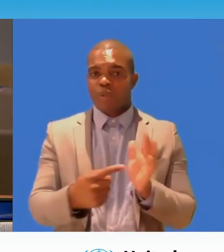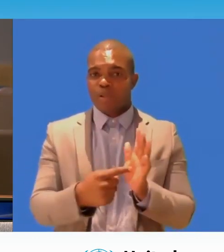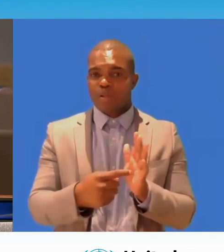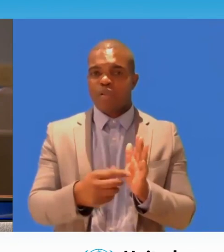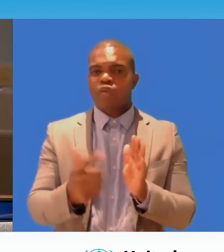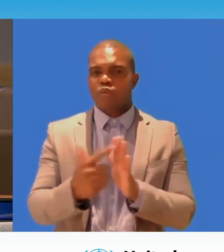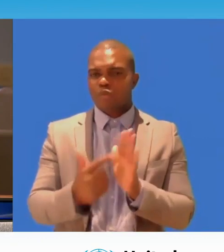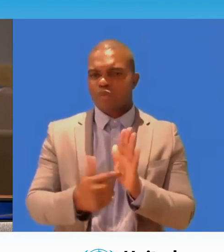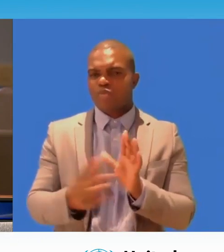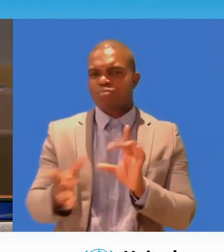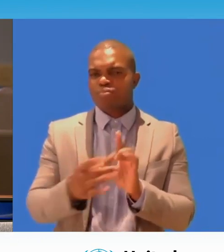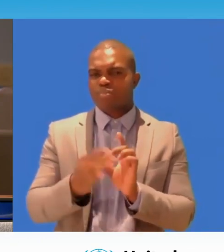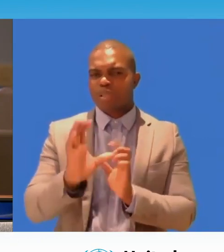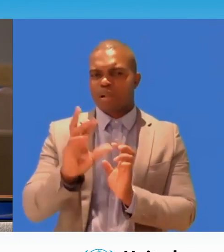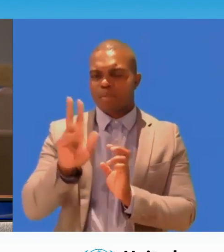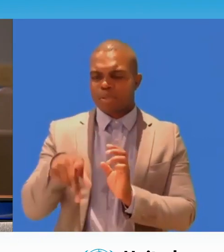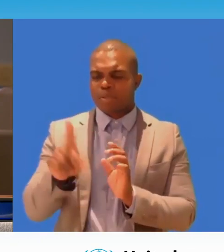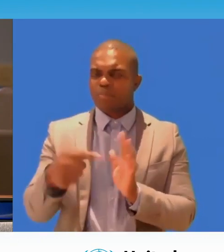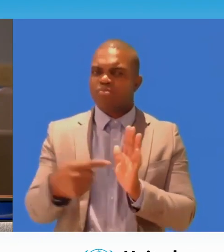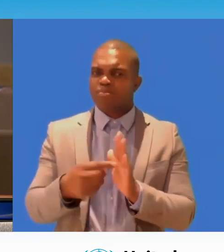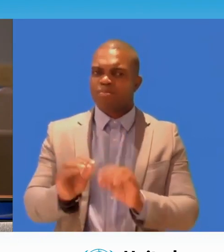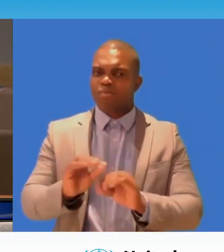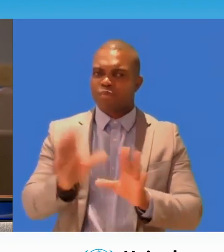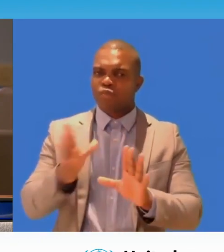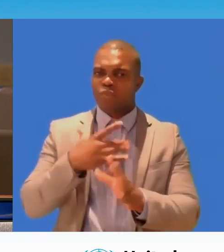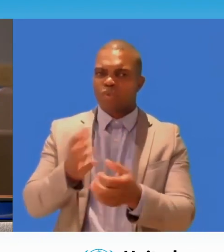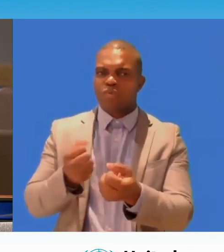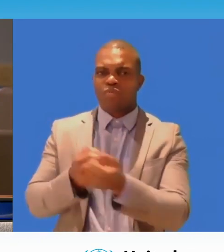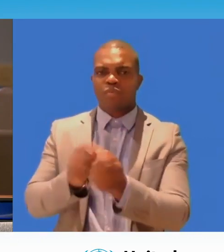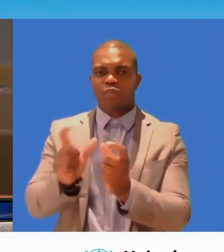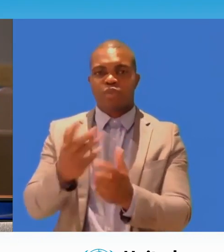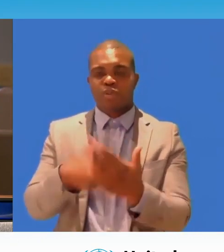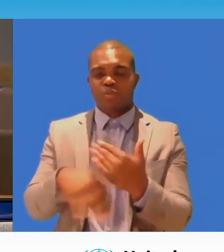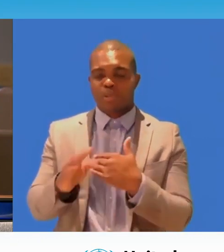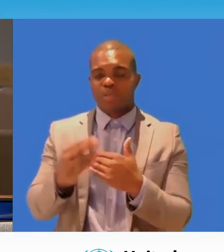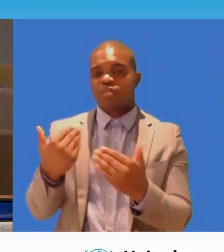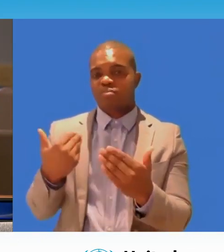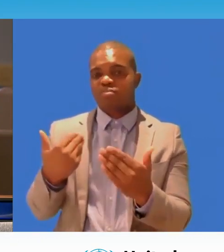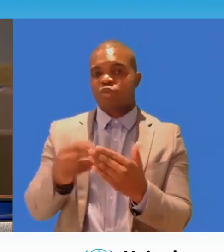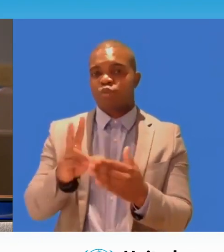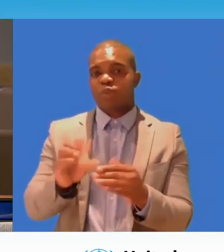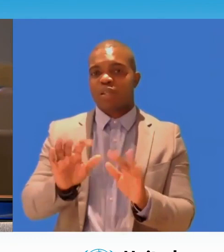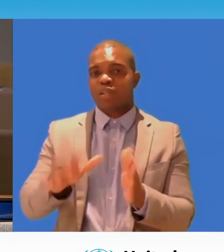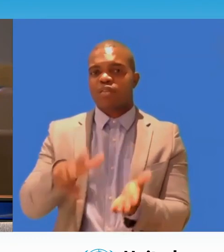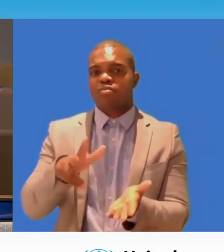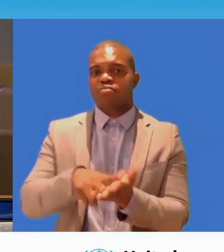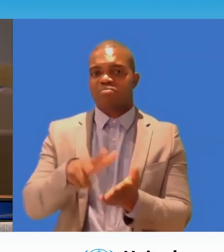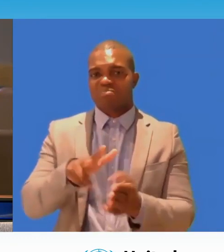a solid foundation for sa guarding their right and well-being and further of all Vietnam has